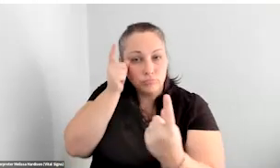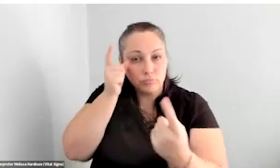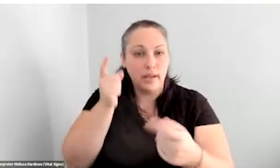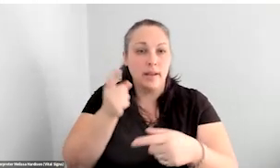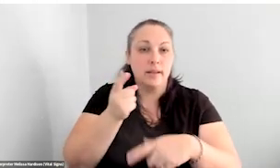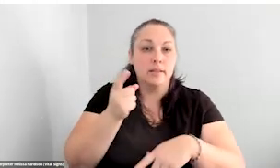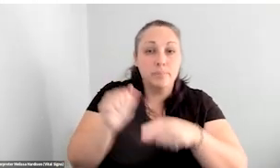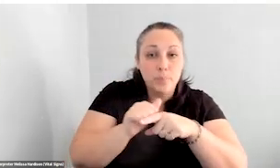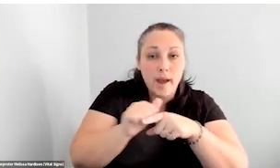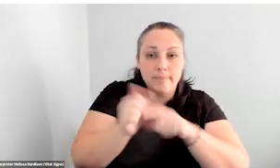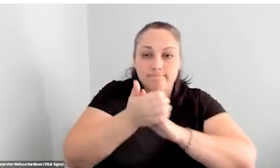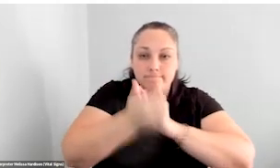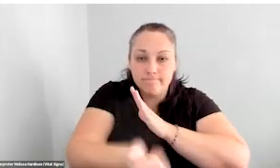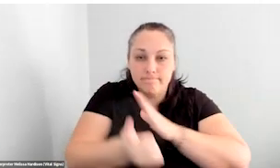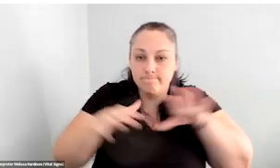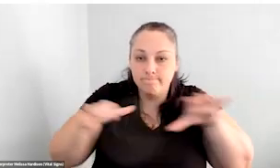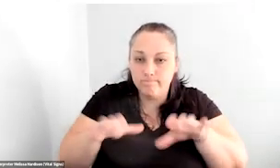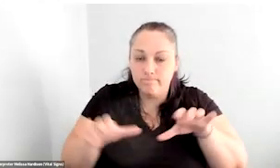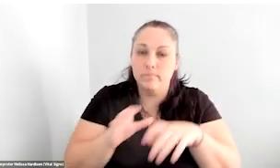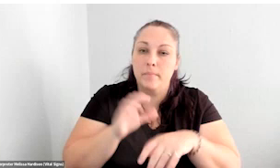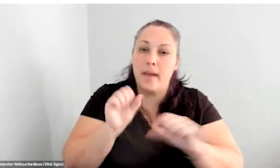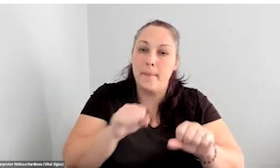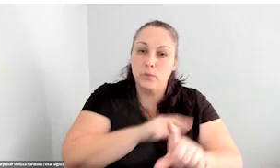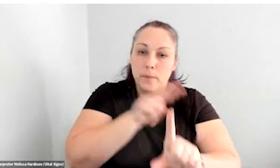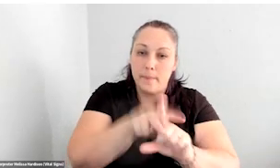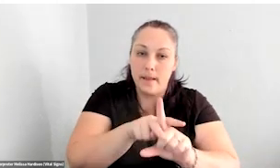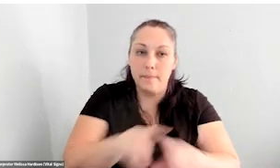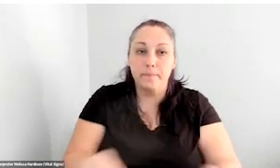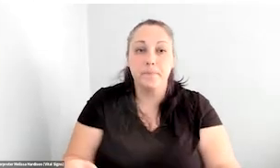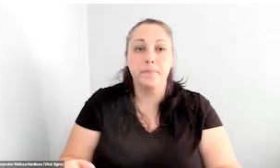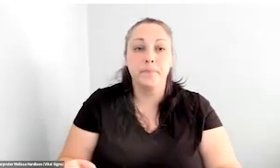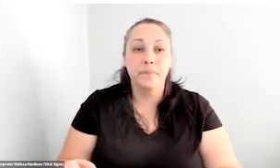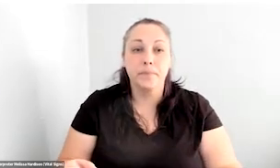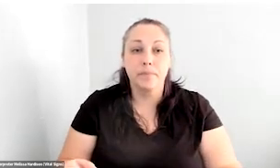ITEST is an applied research and development program designed to broaden participation